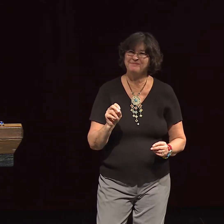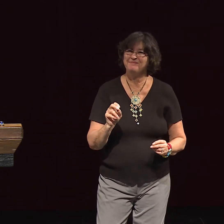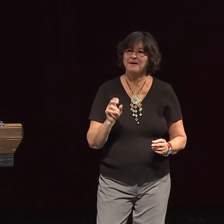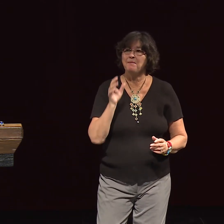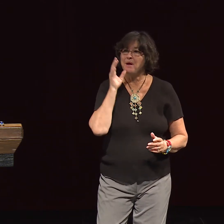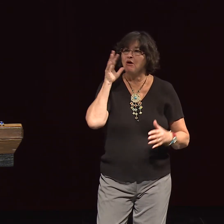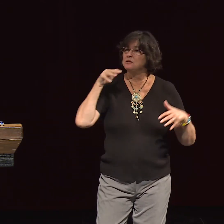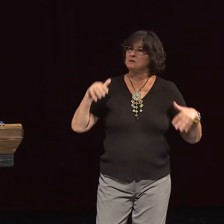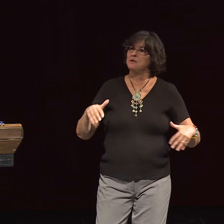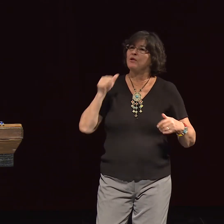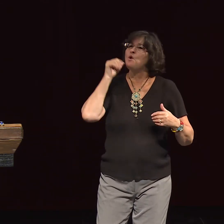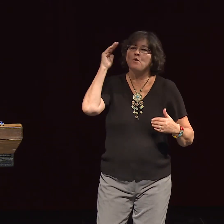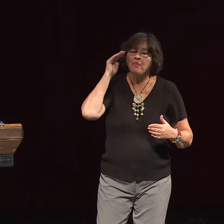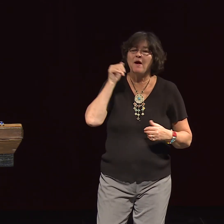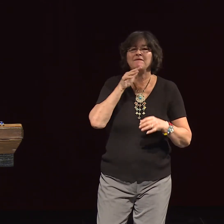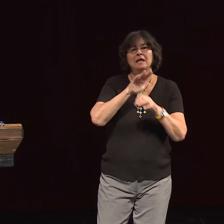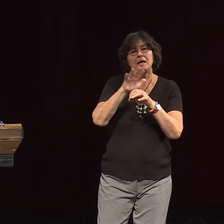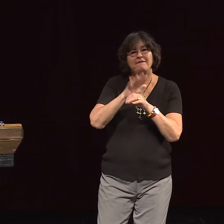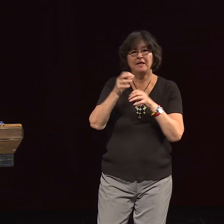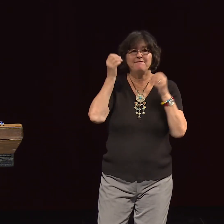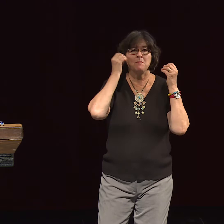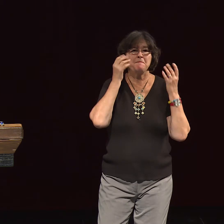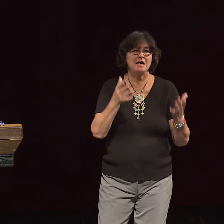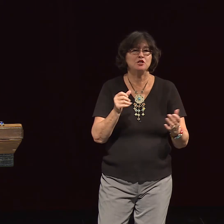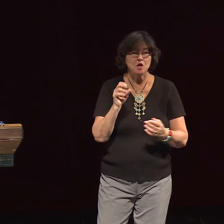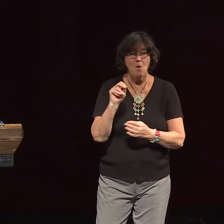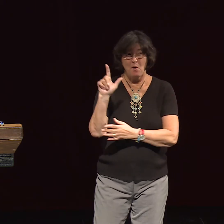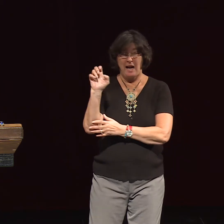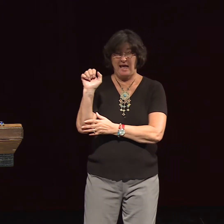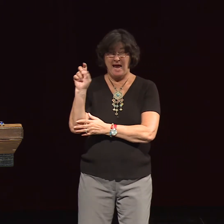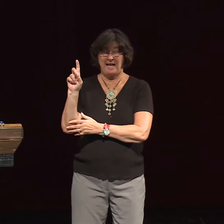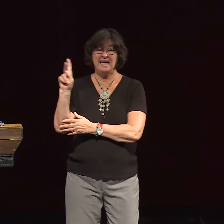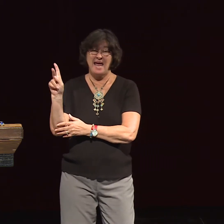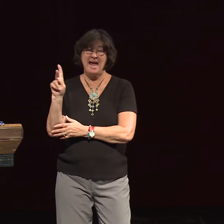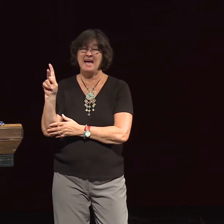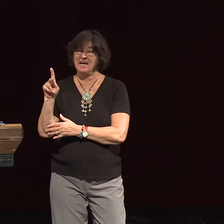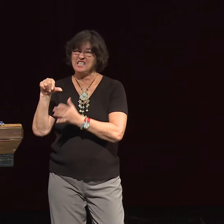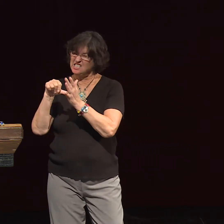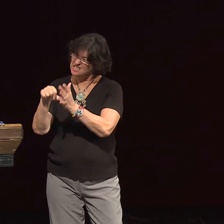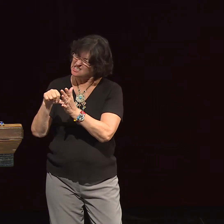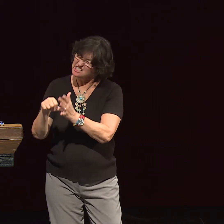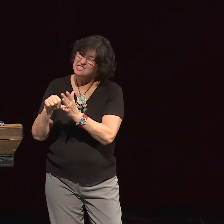I would say that it's not the parents' choice, because they don't have all of the options set before them.